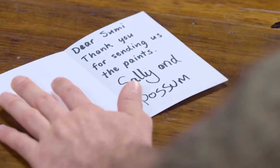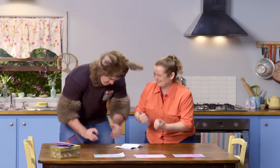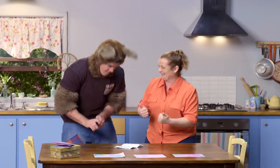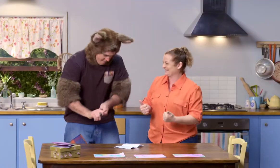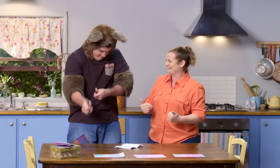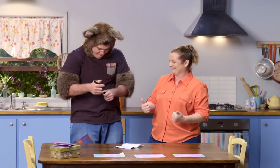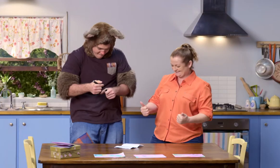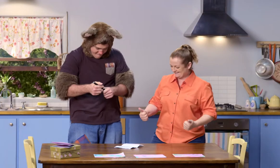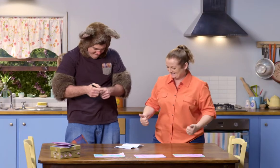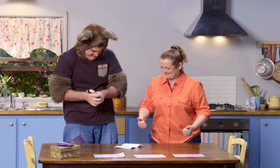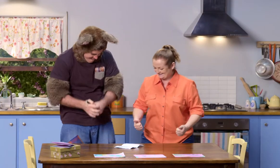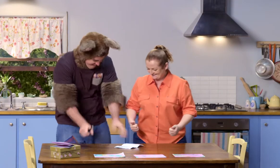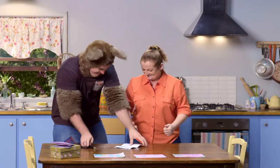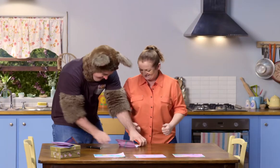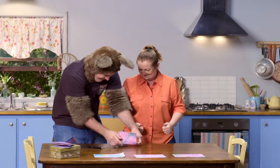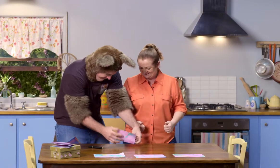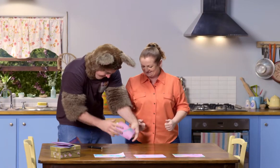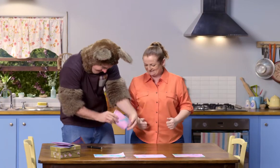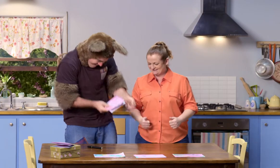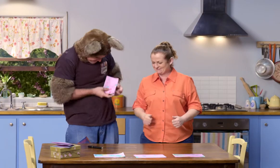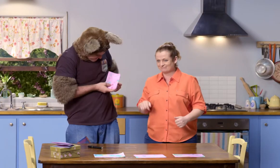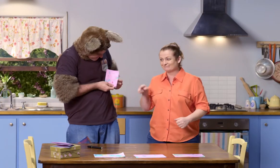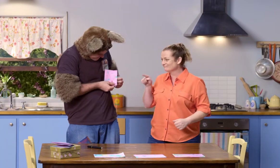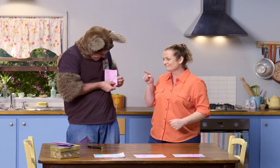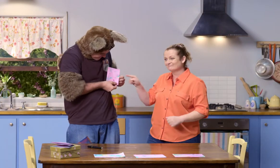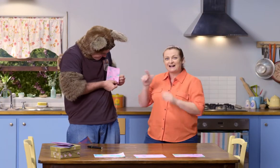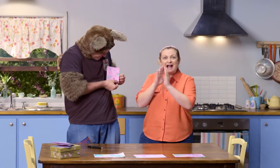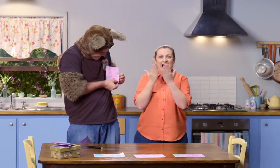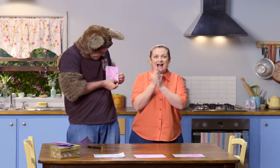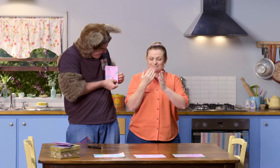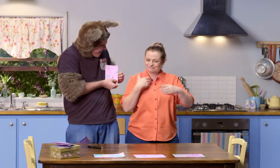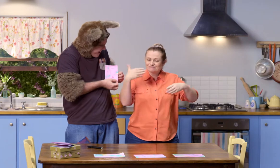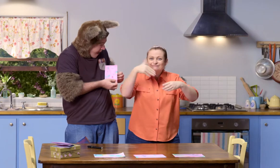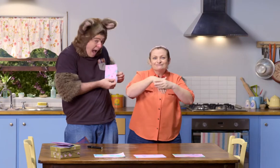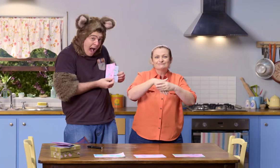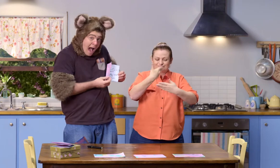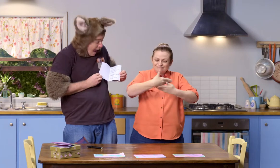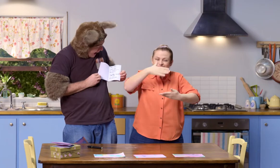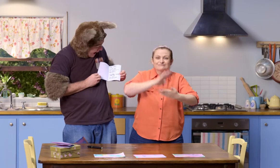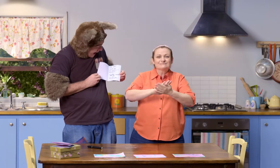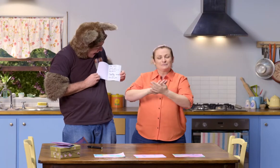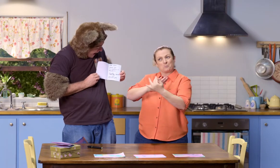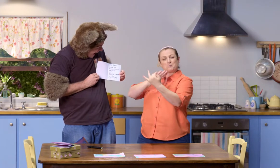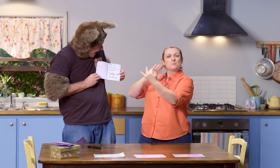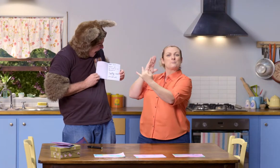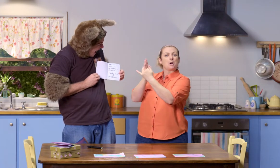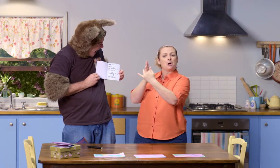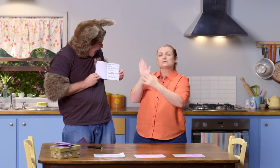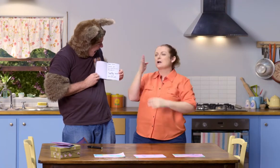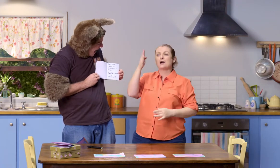Done. Oh, great! Ha-ha! This is the card that we're going to post to Sumi.